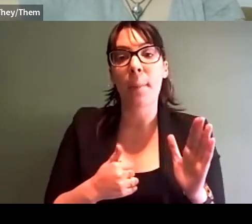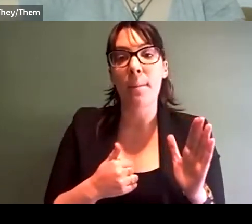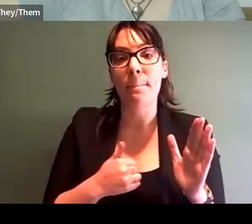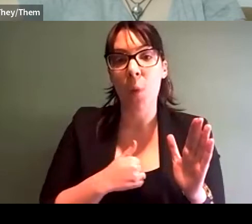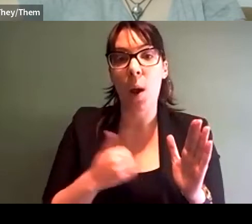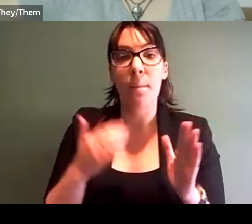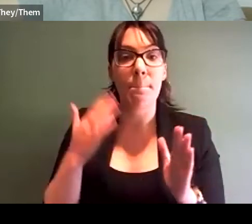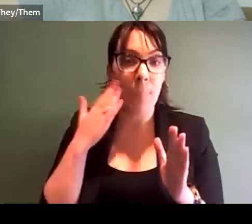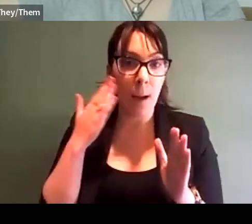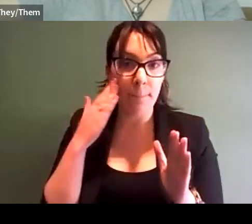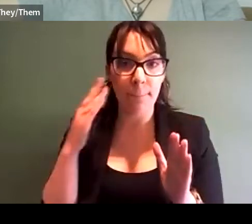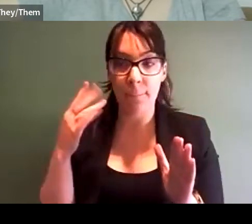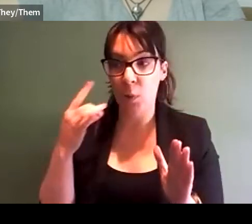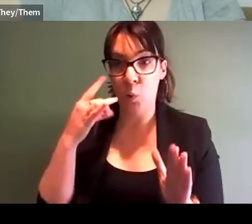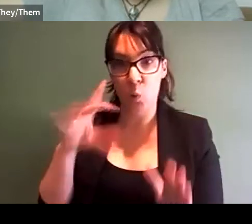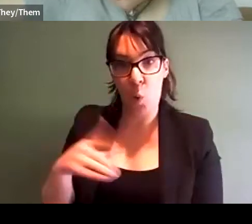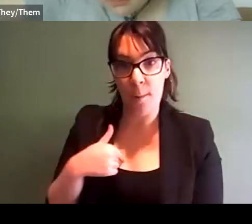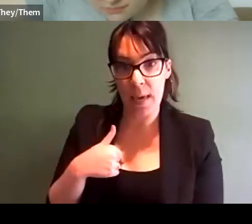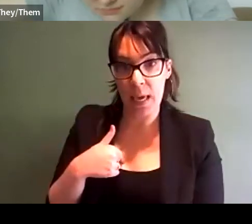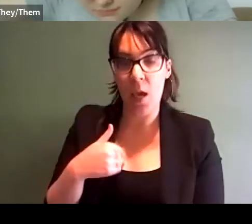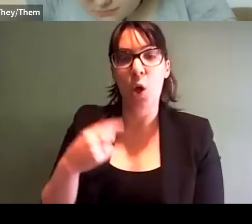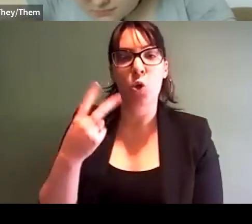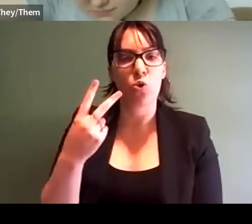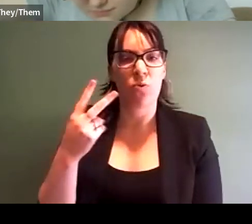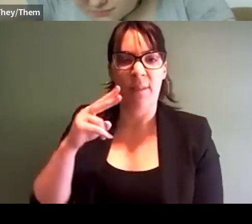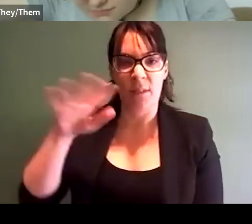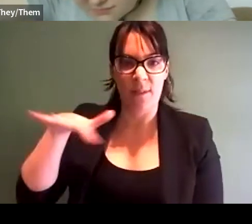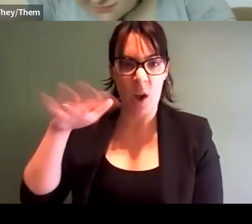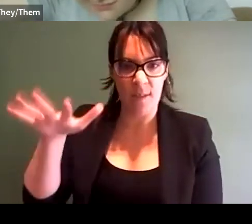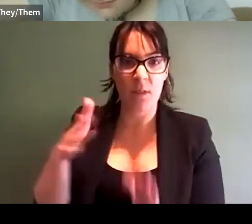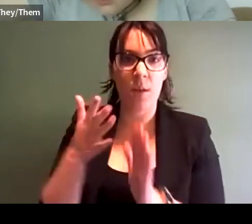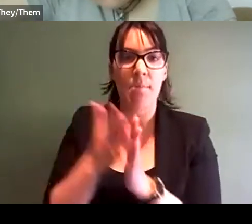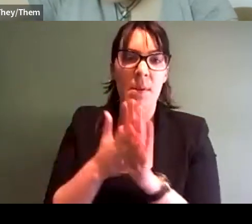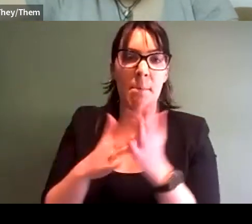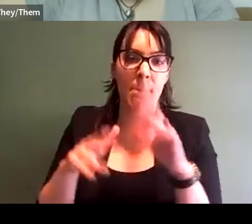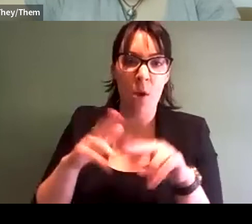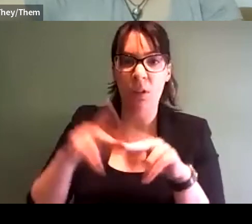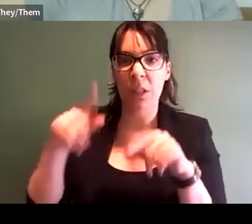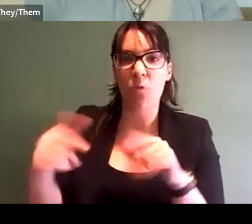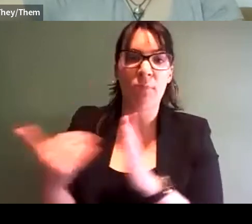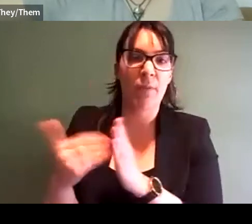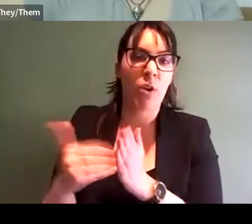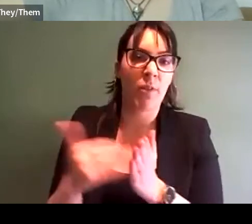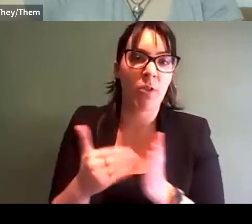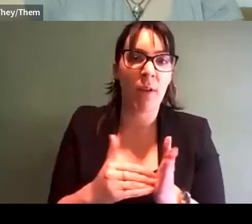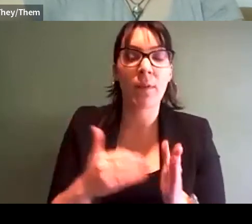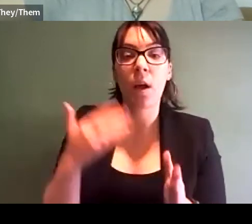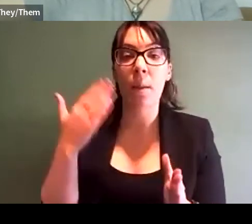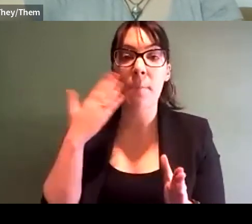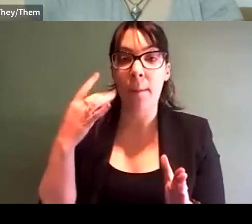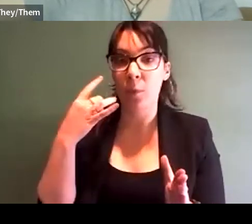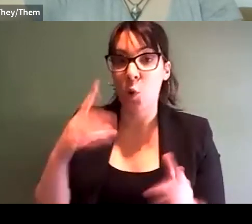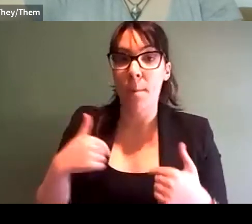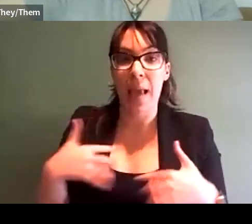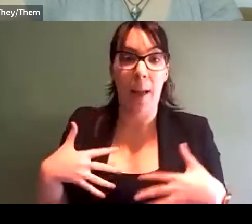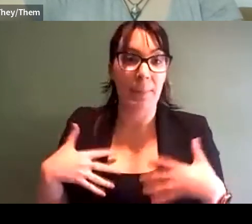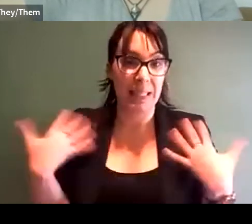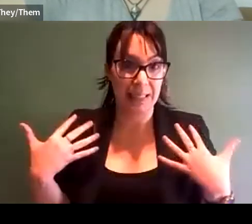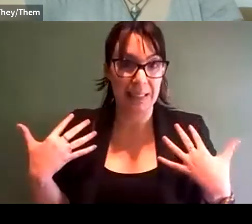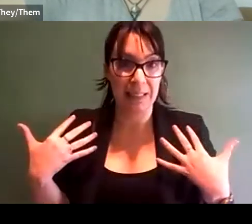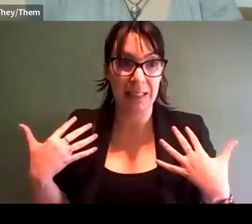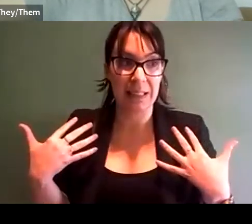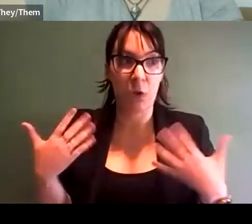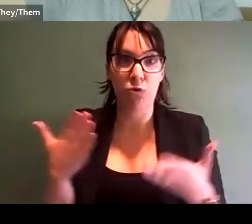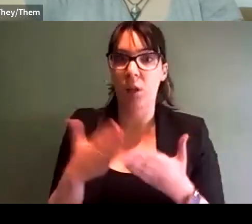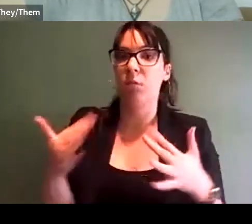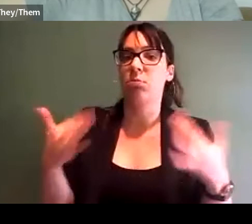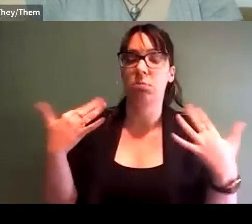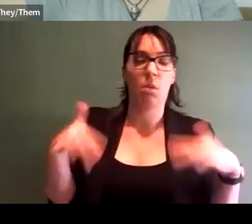My mom saw me this was like at like 255 or something so parents decided to come in and can see what's going on, mom saw me quite upset and very much over it.